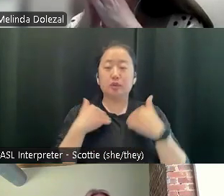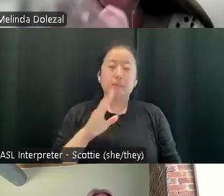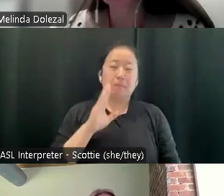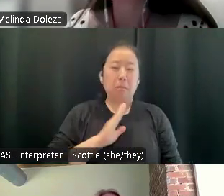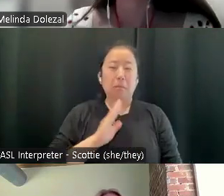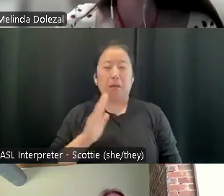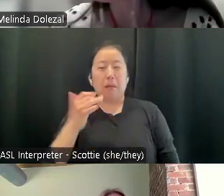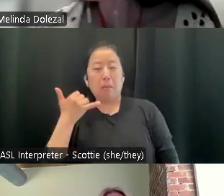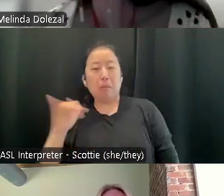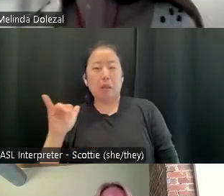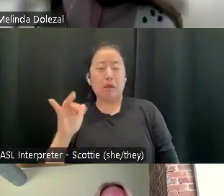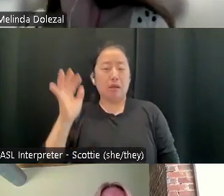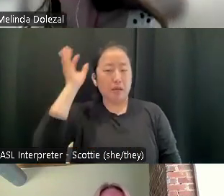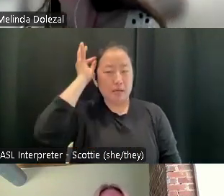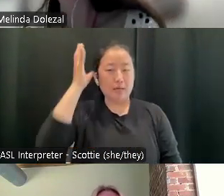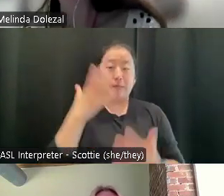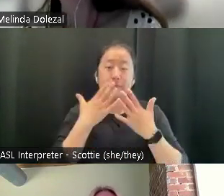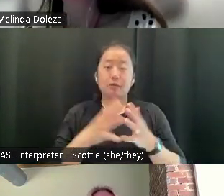So thank you so much. I'm here to talk a little bit